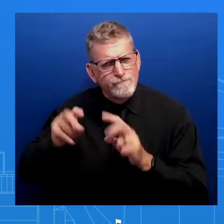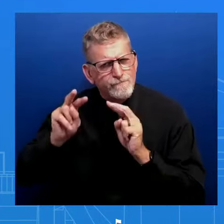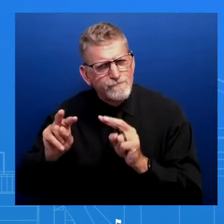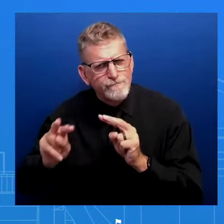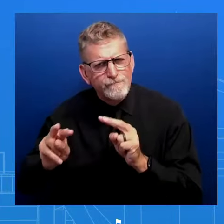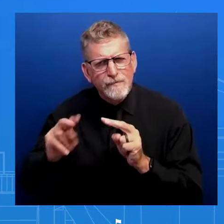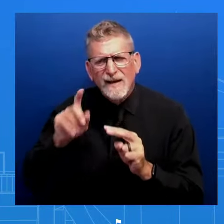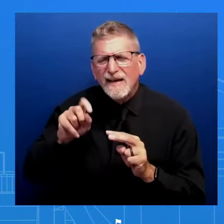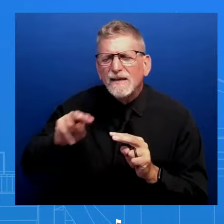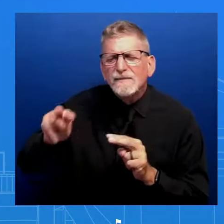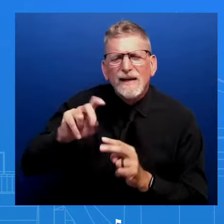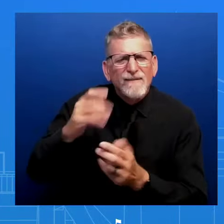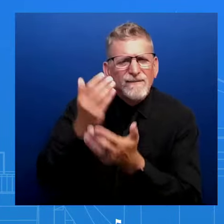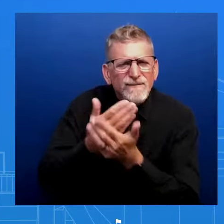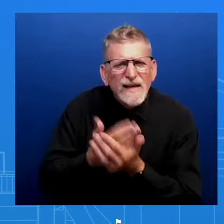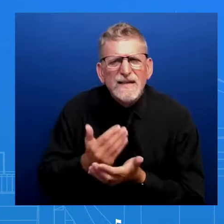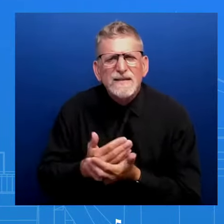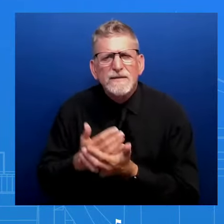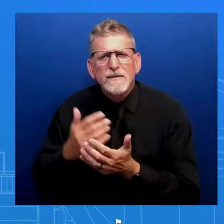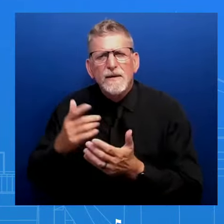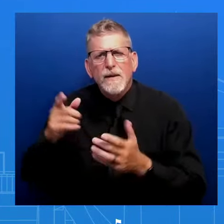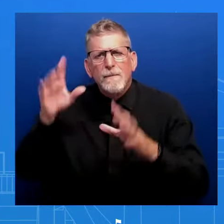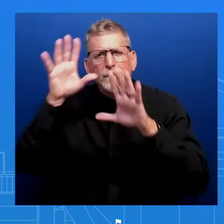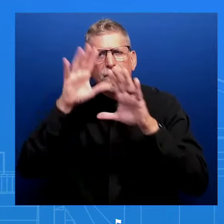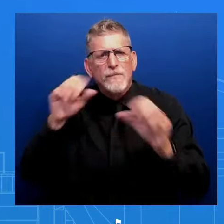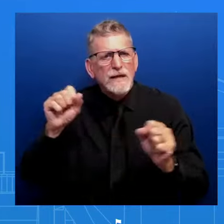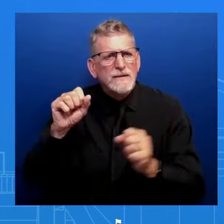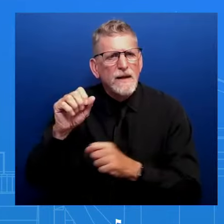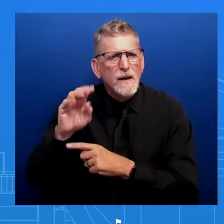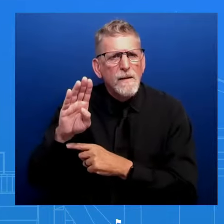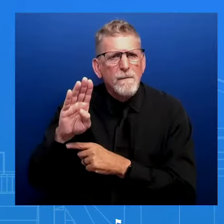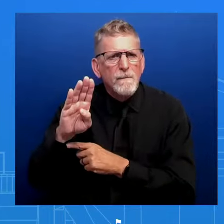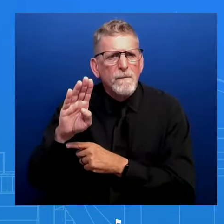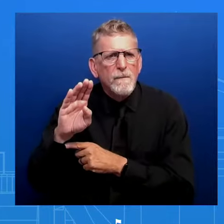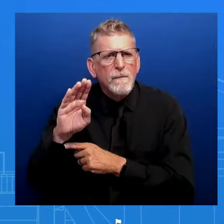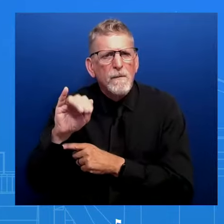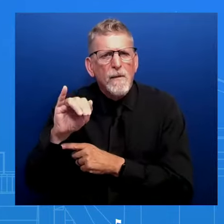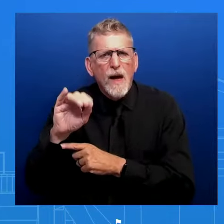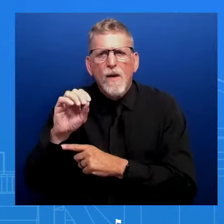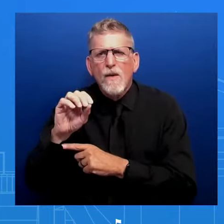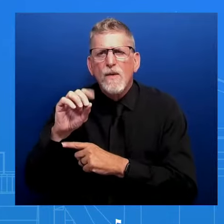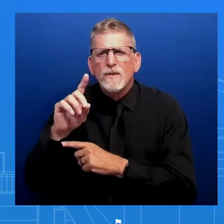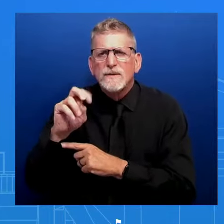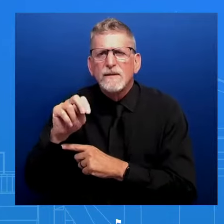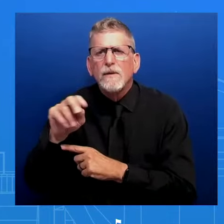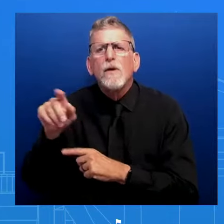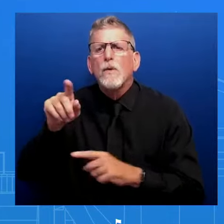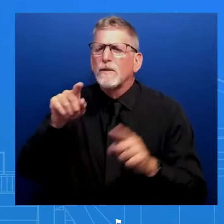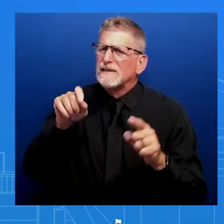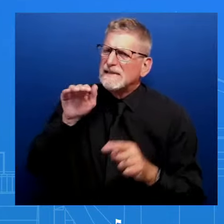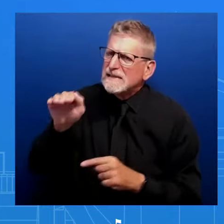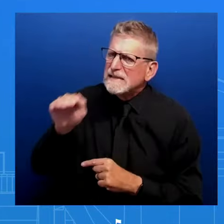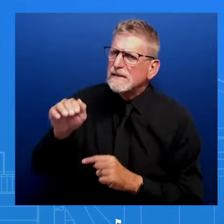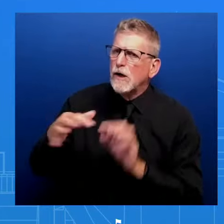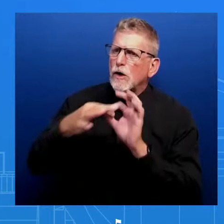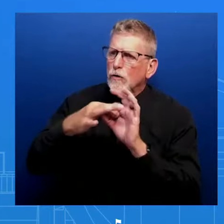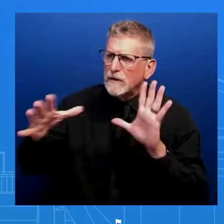We specifically urge the elements of the presidential guard to release him from detention and to refrain from any violence.